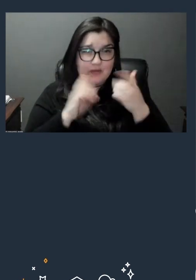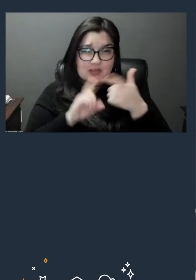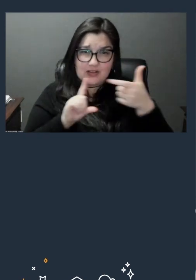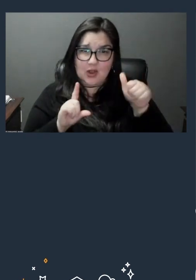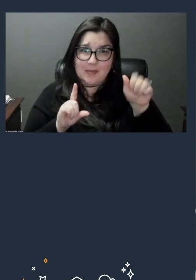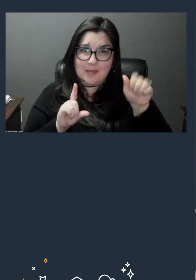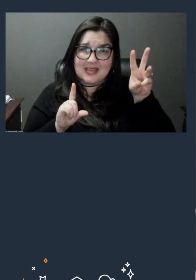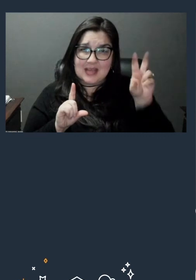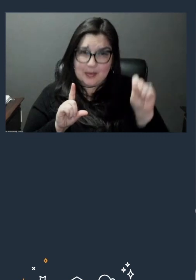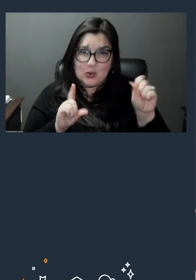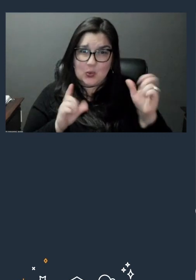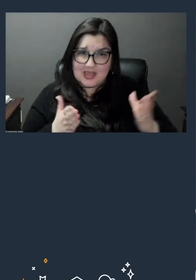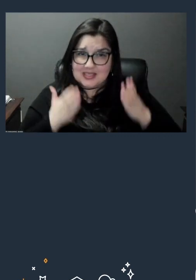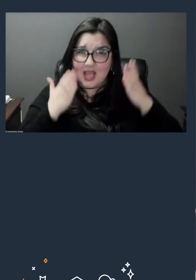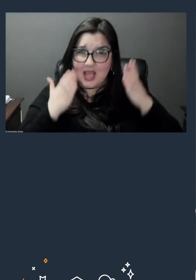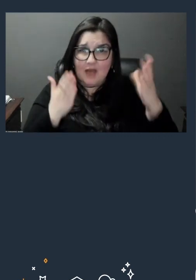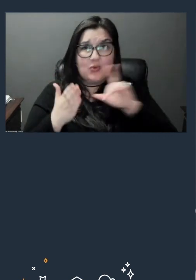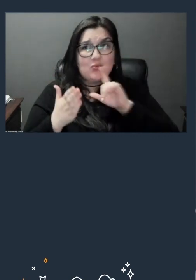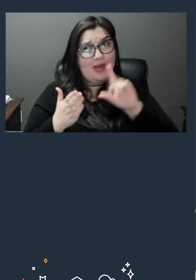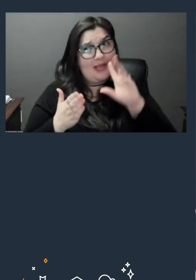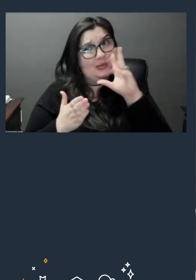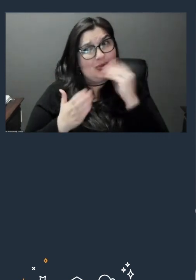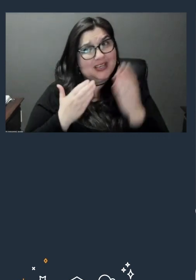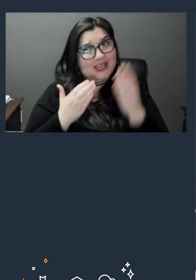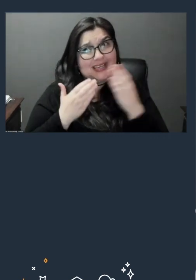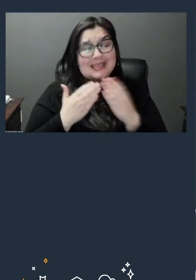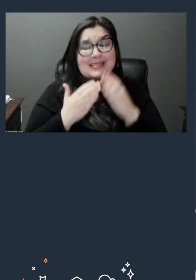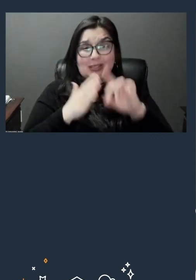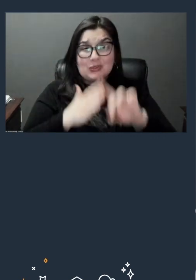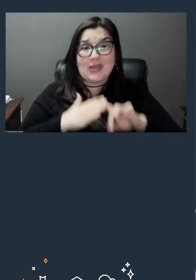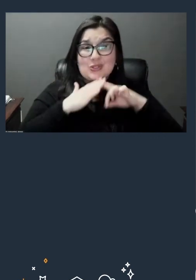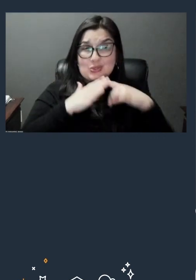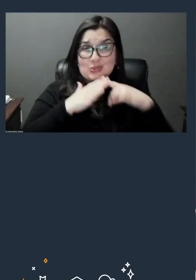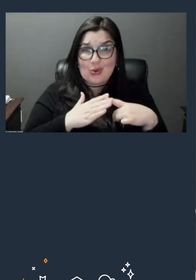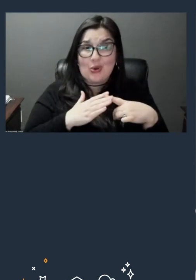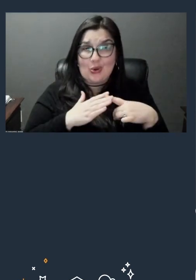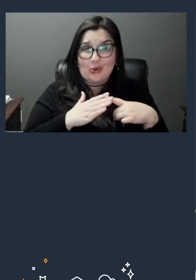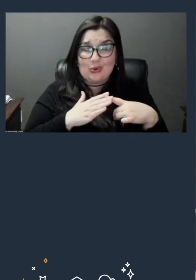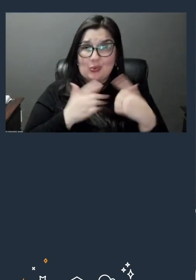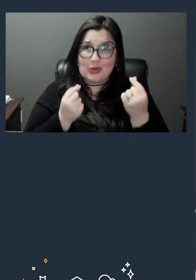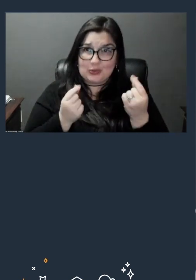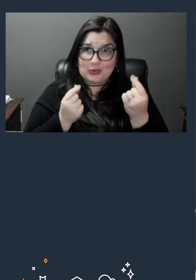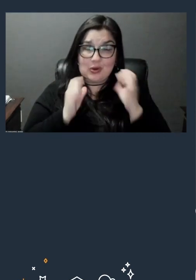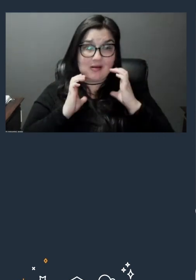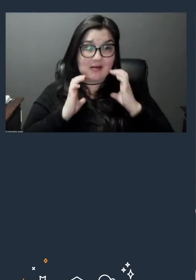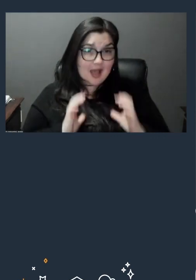we make it really pretty easy for you to get started. So when customers say they wanna run a data lake,